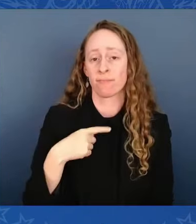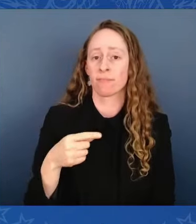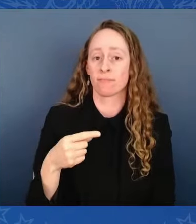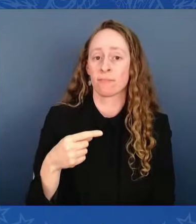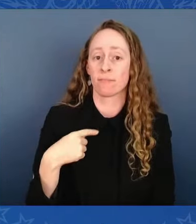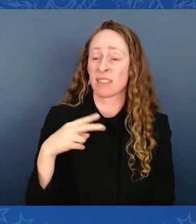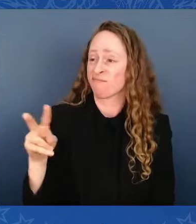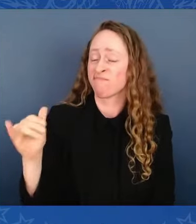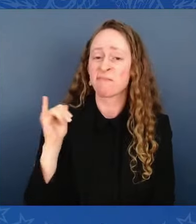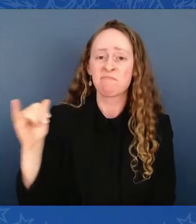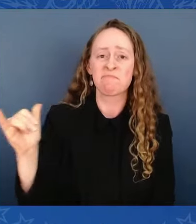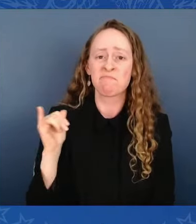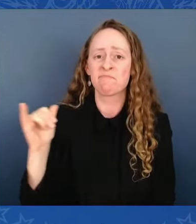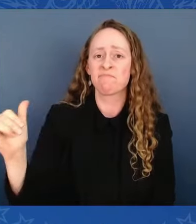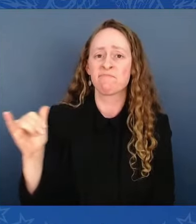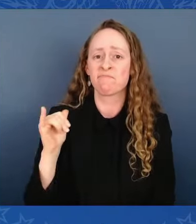Thank you. And may God protect our troops.